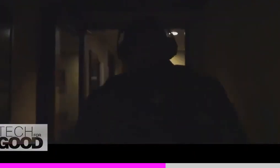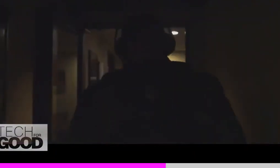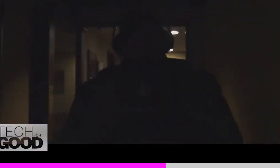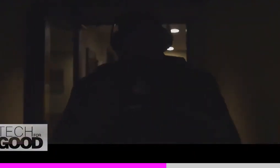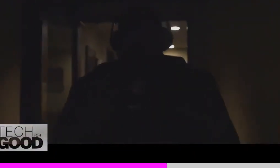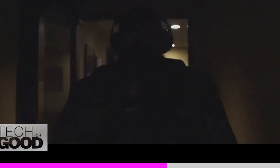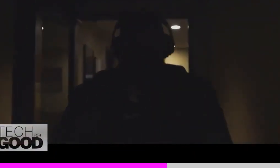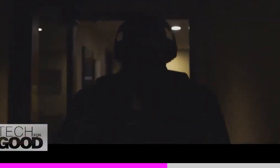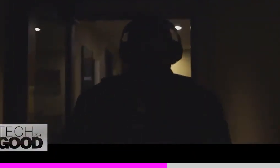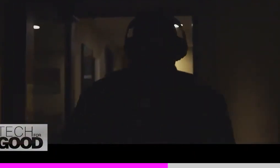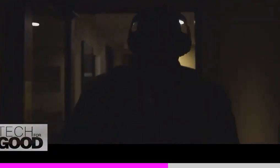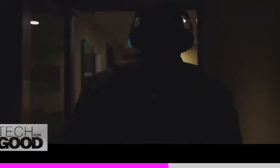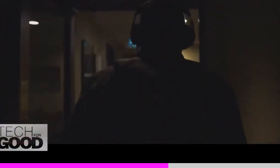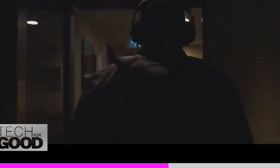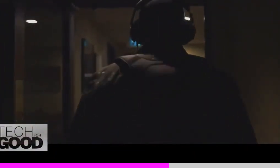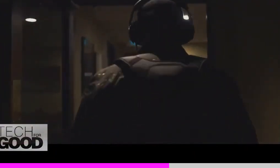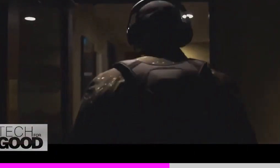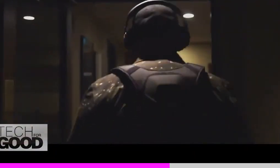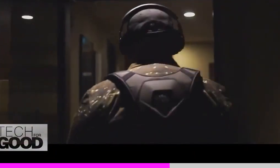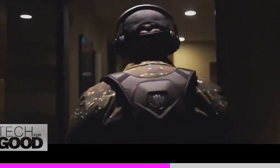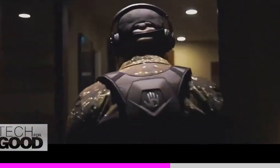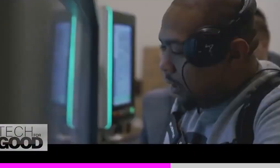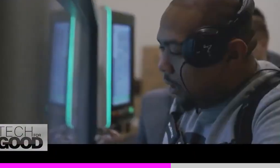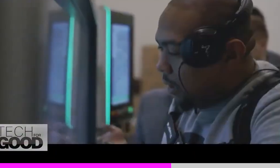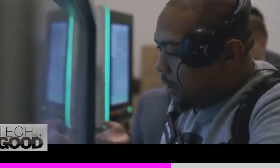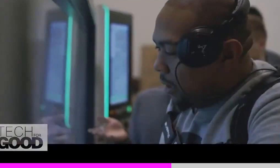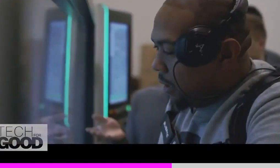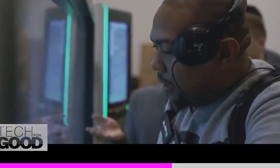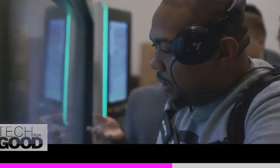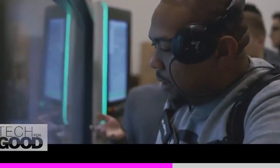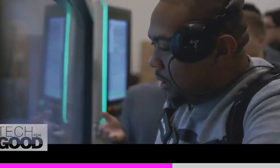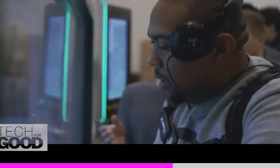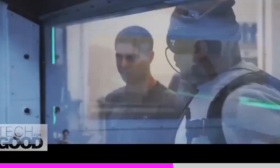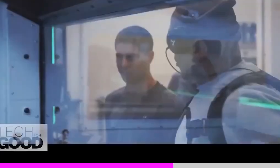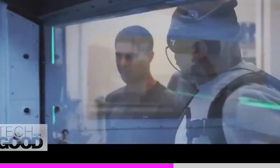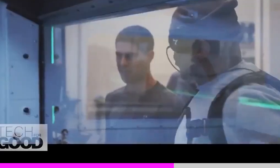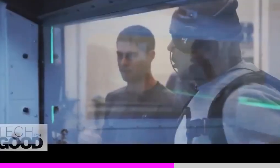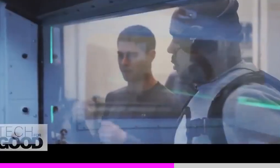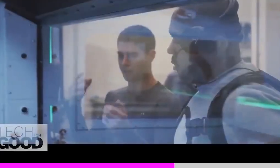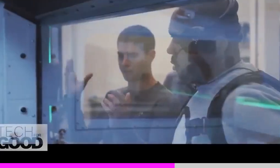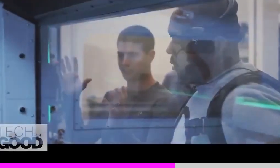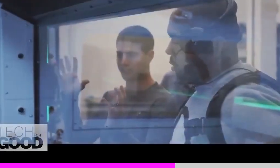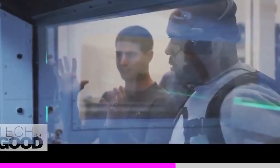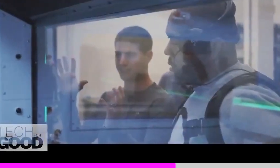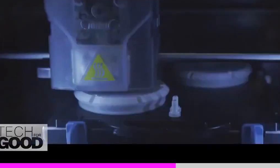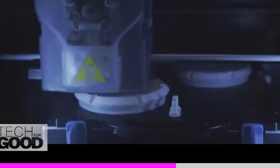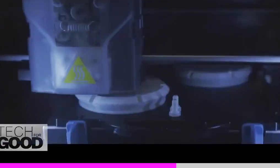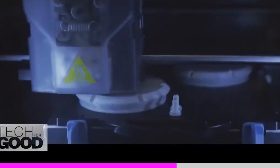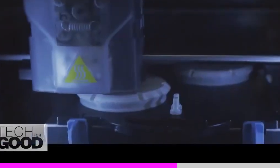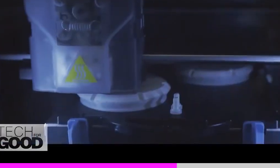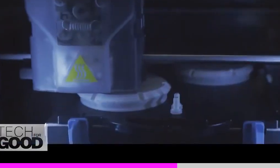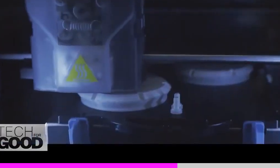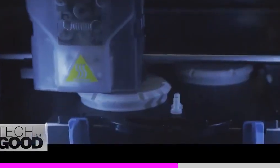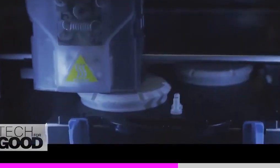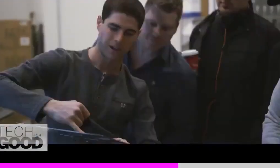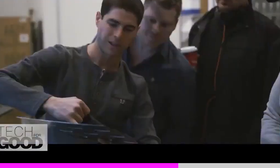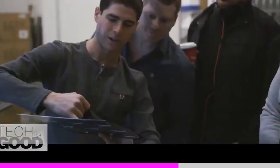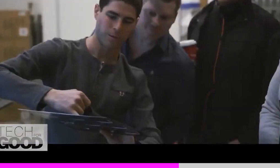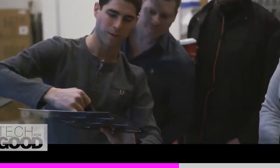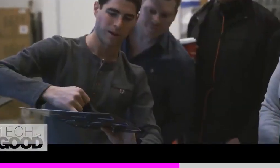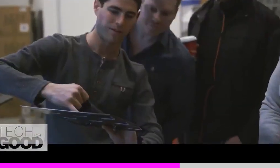for that next evolution. Being involved with changing the way music is heard